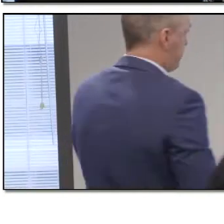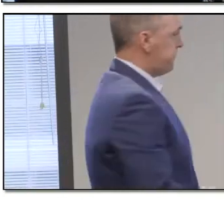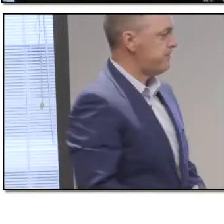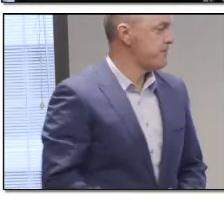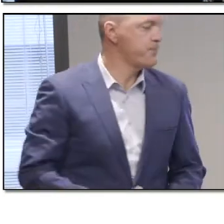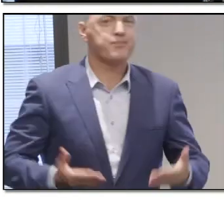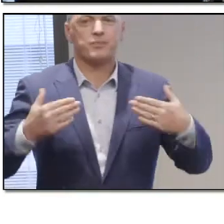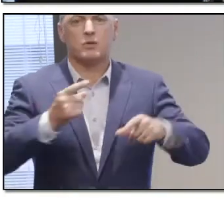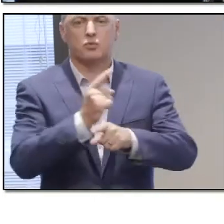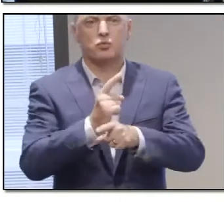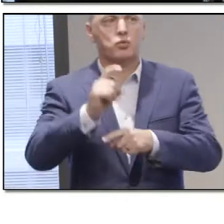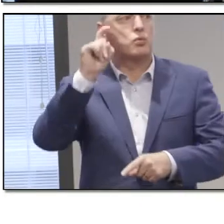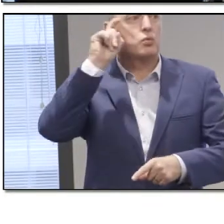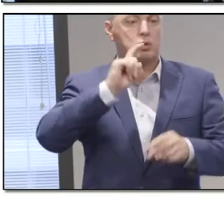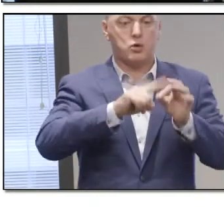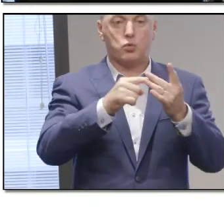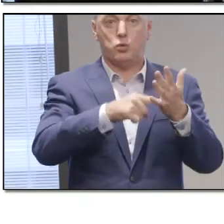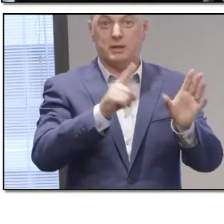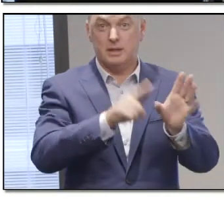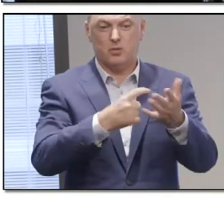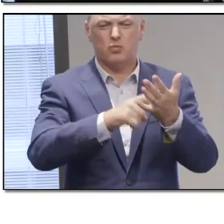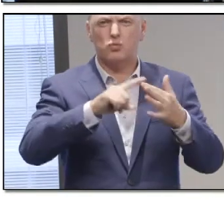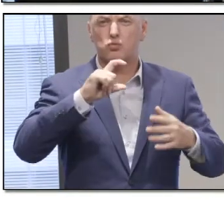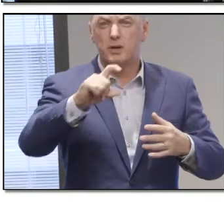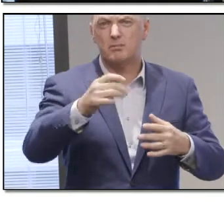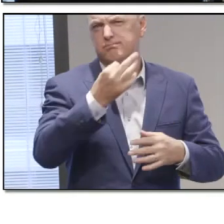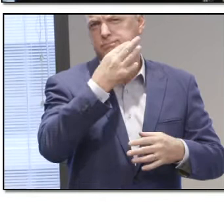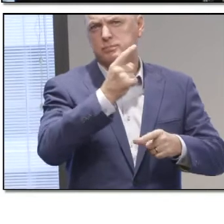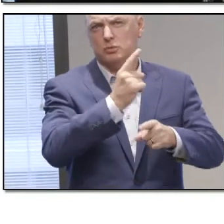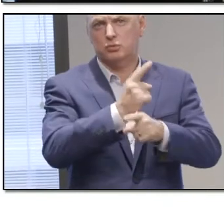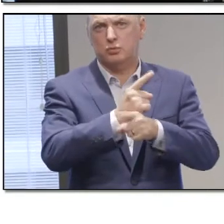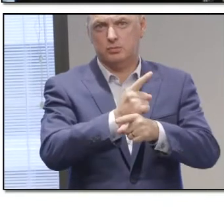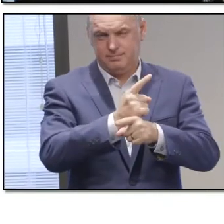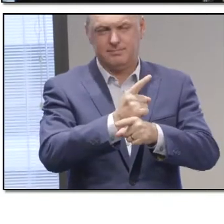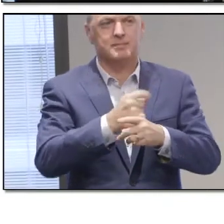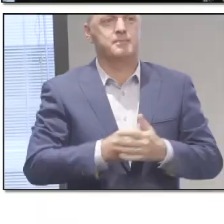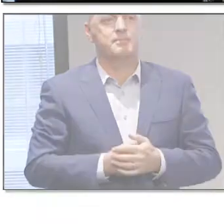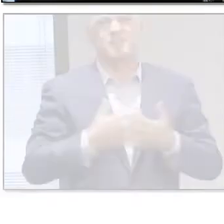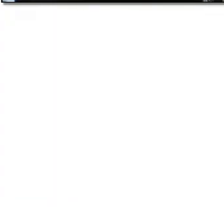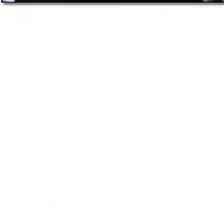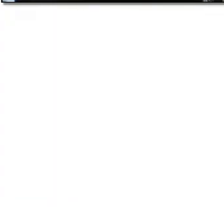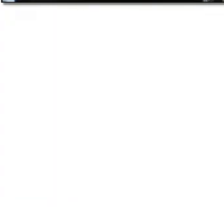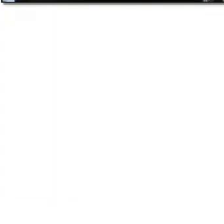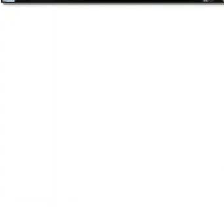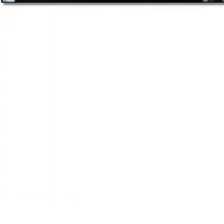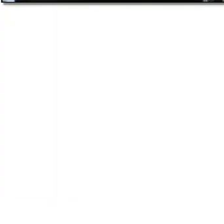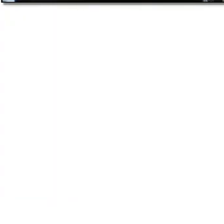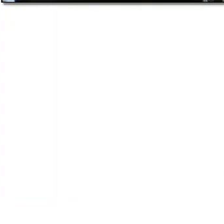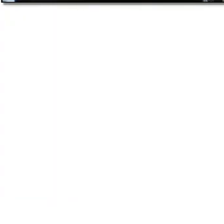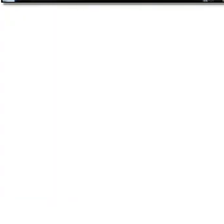we don't talk about recreational water quality a lot i.e. people's access with water that might